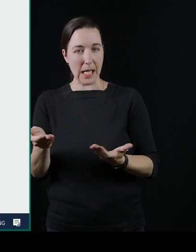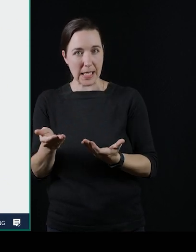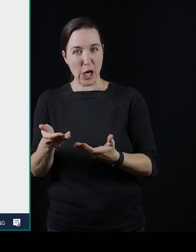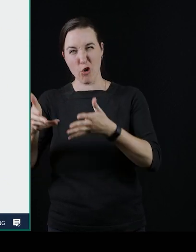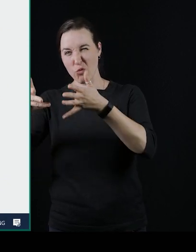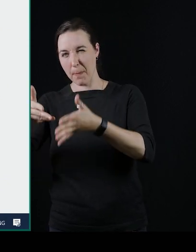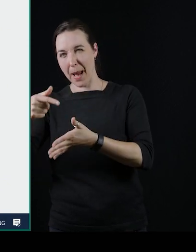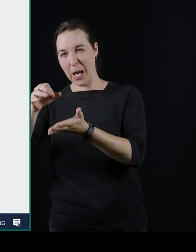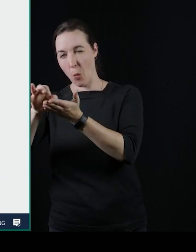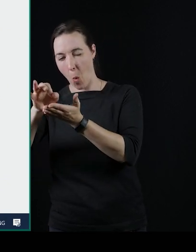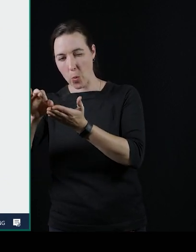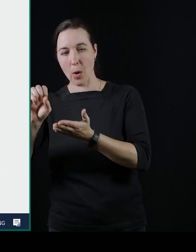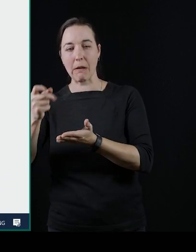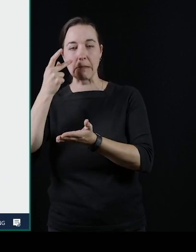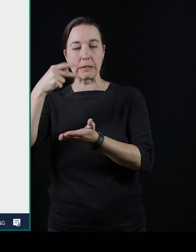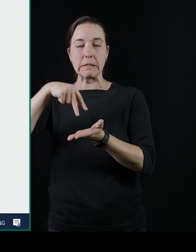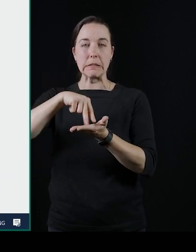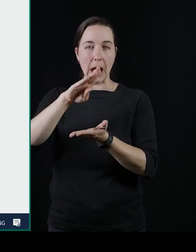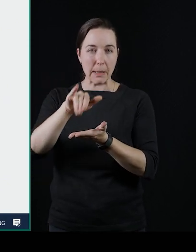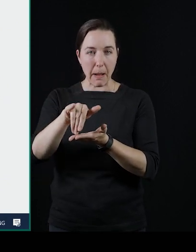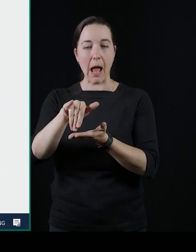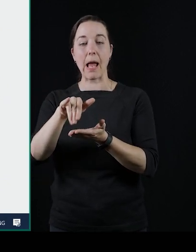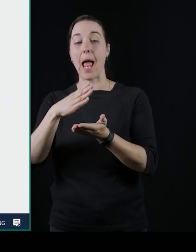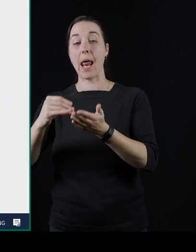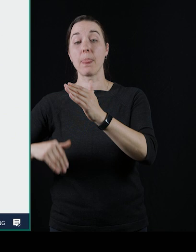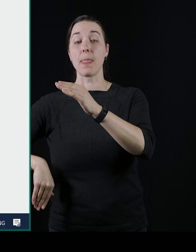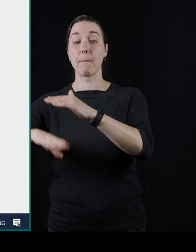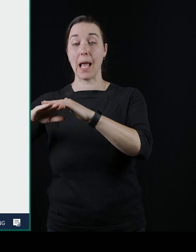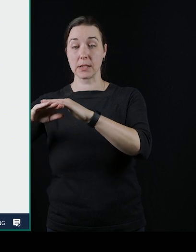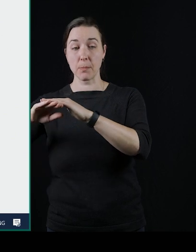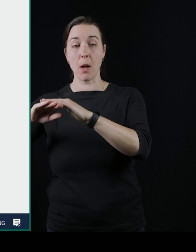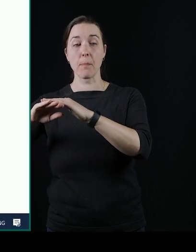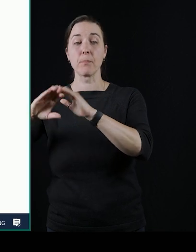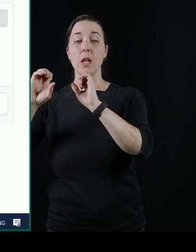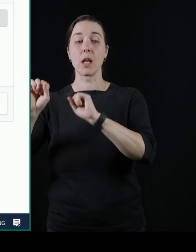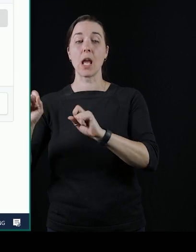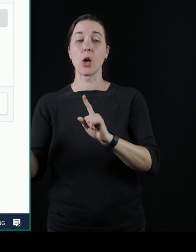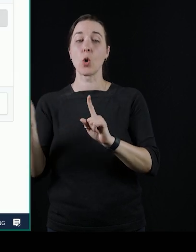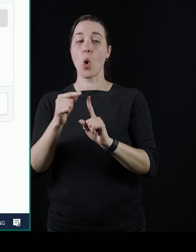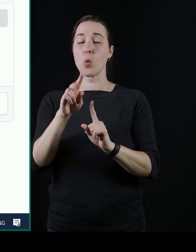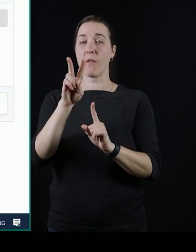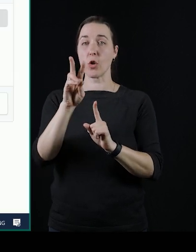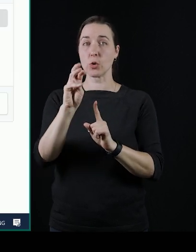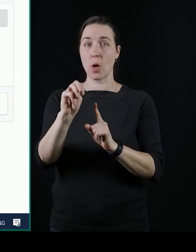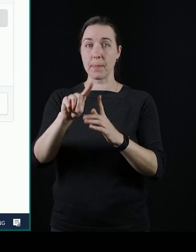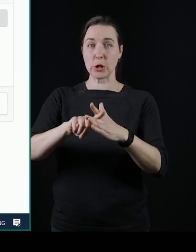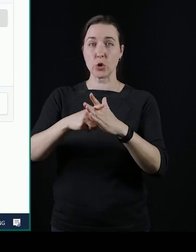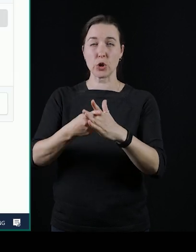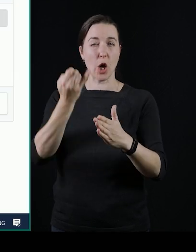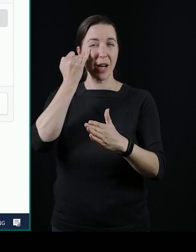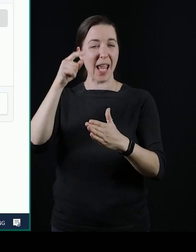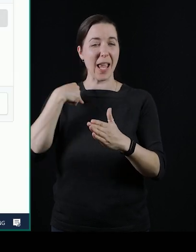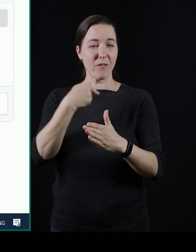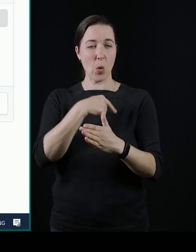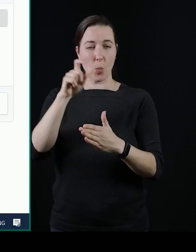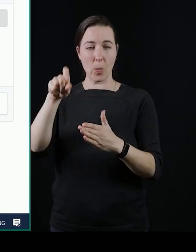So coming back to the developer portal, we can see that OpenArena JVC built as one active server. We can easily see some details here,